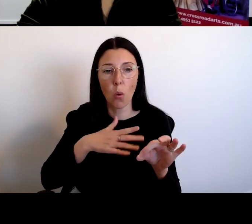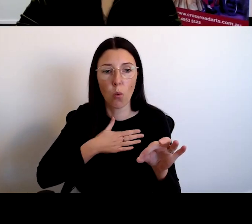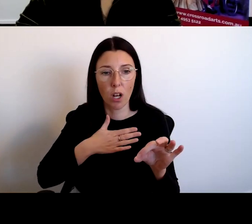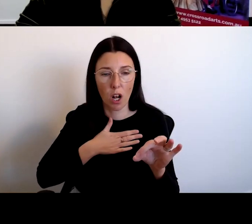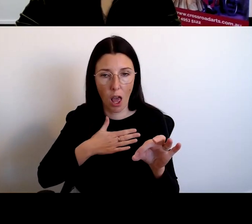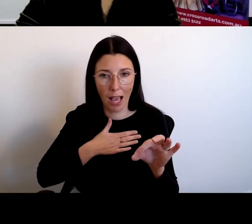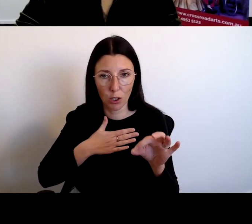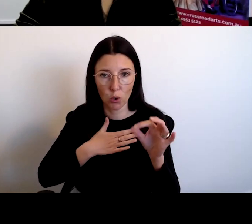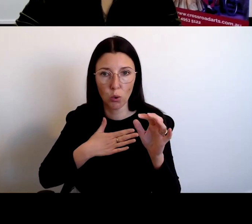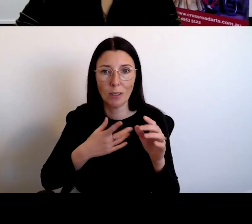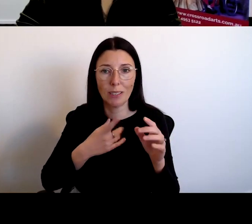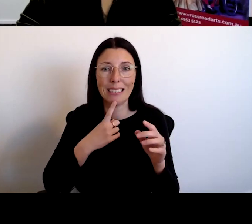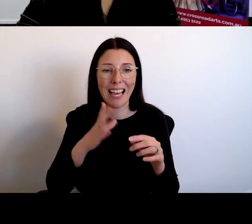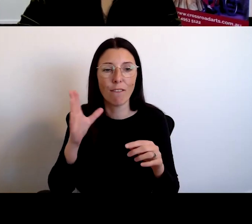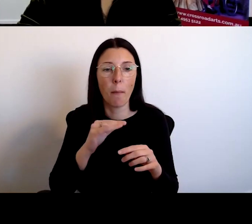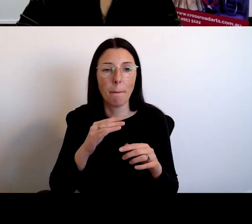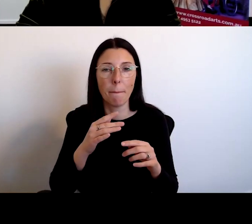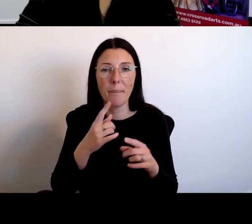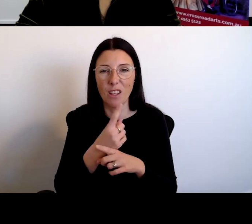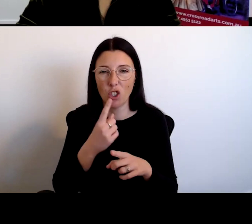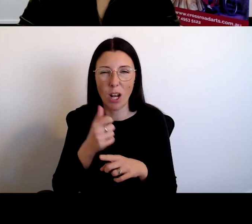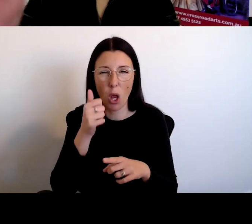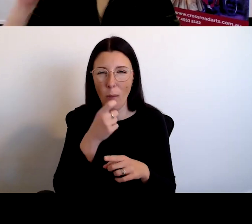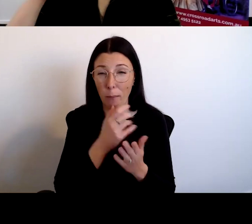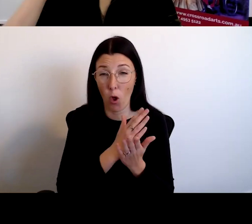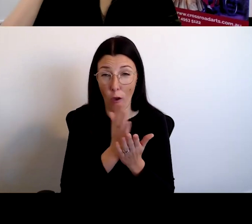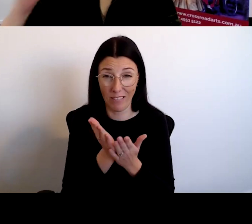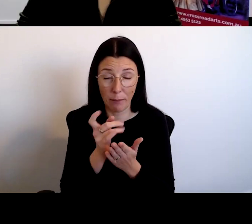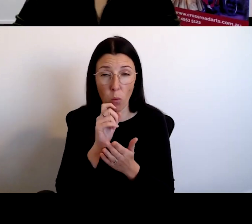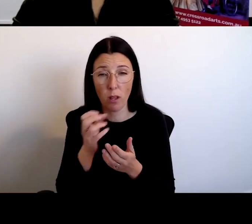over time. So we will need to hand back to Matt Morse in a second.